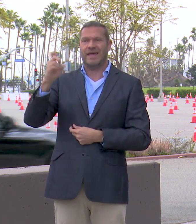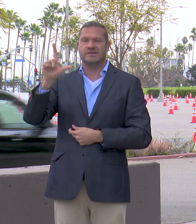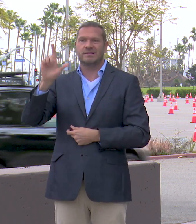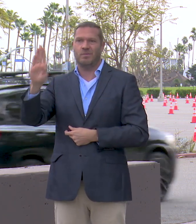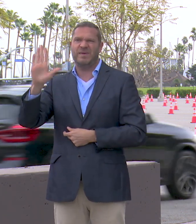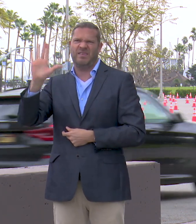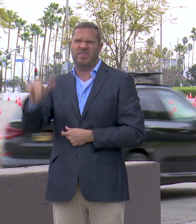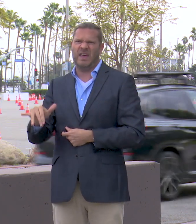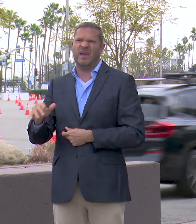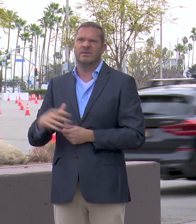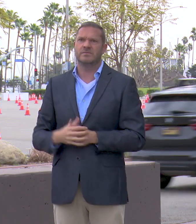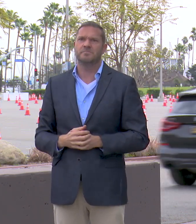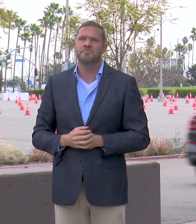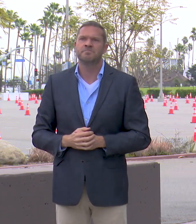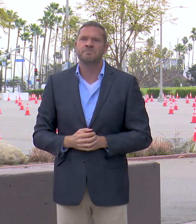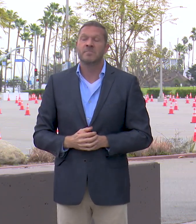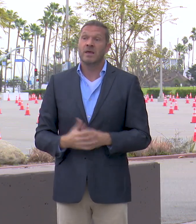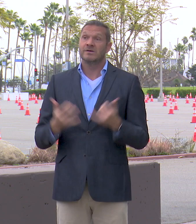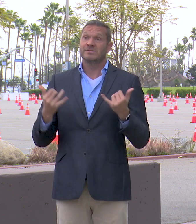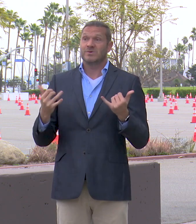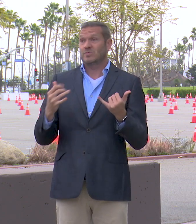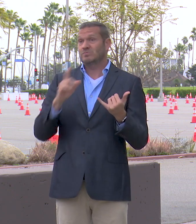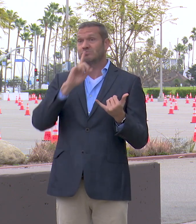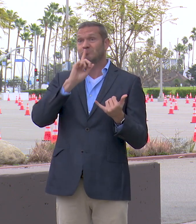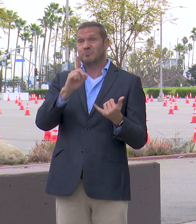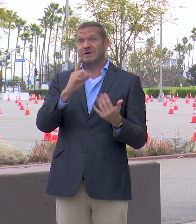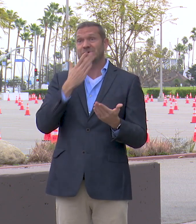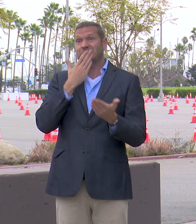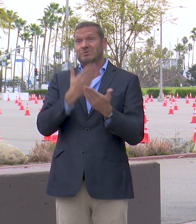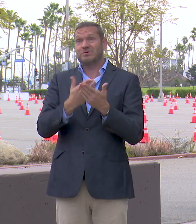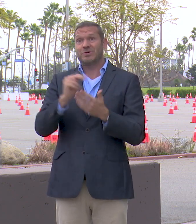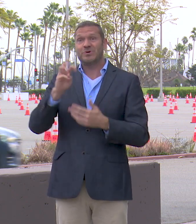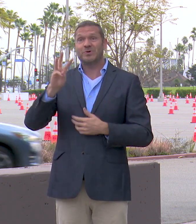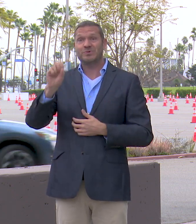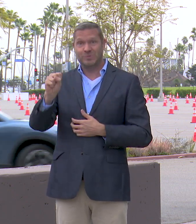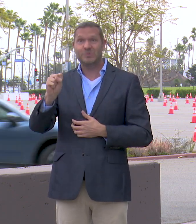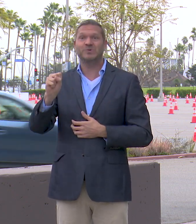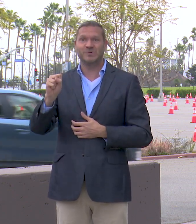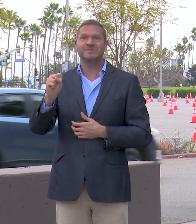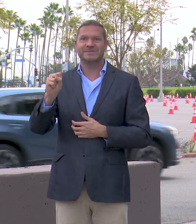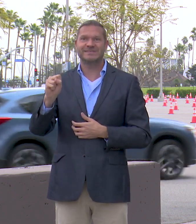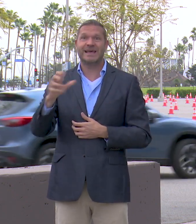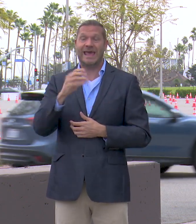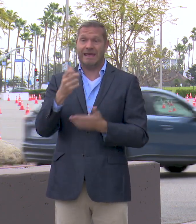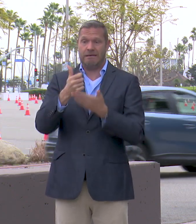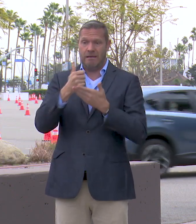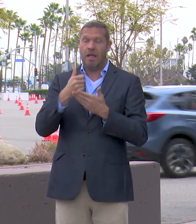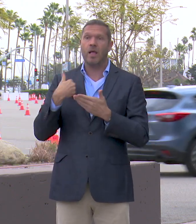So that is also really good news and it's going to help us kind of organize where, where we are.